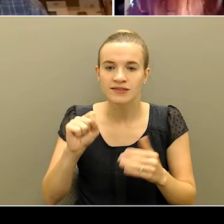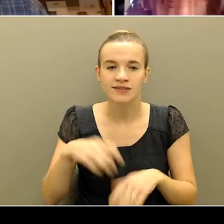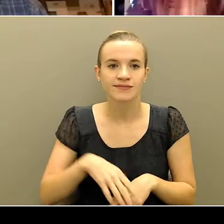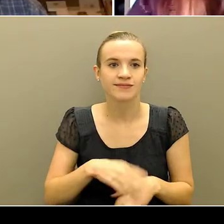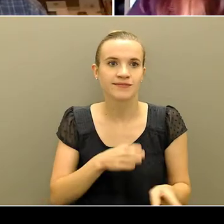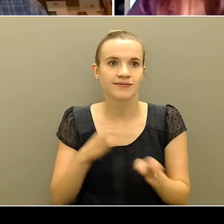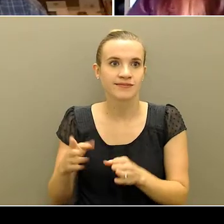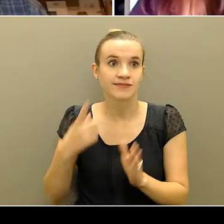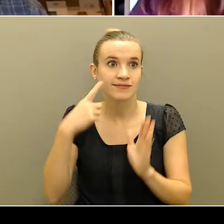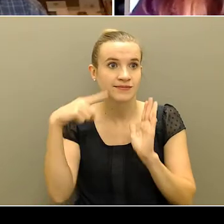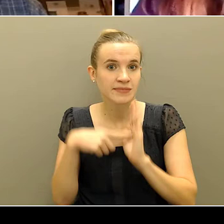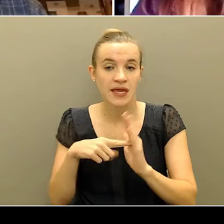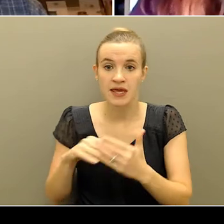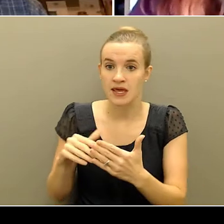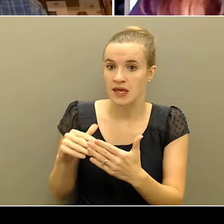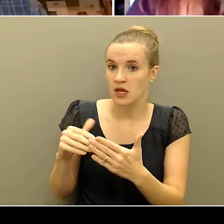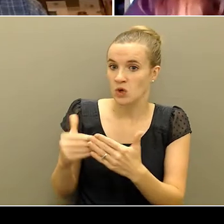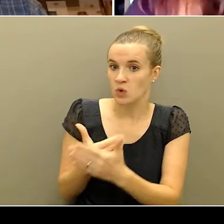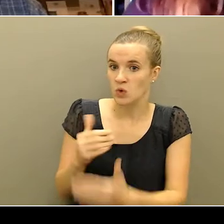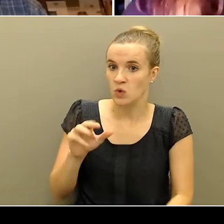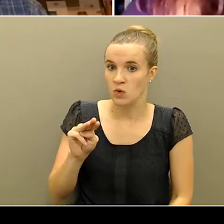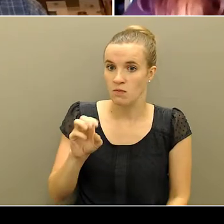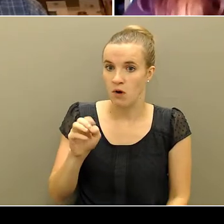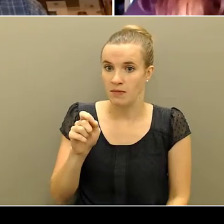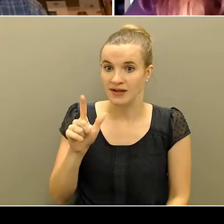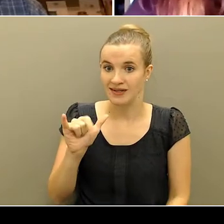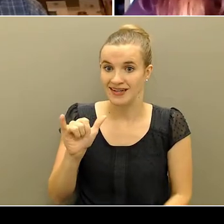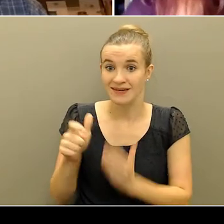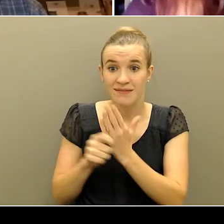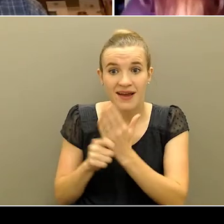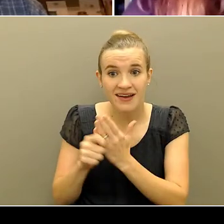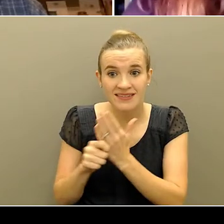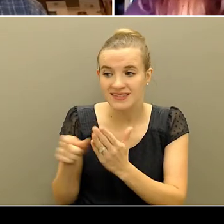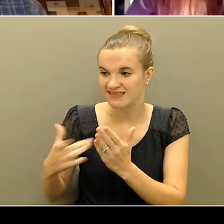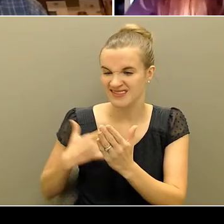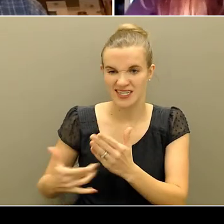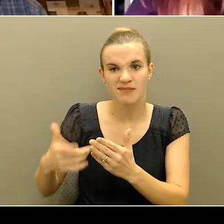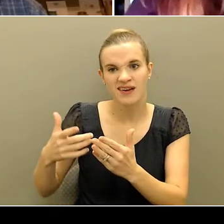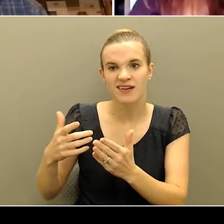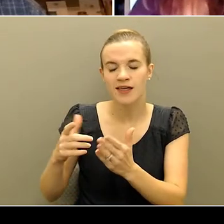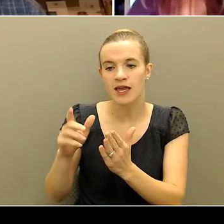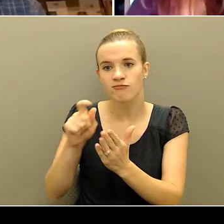know, travelers and otherwise. But for people who, you know, don't recreate you